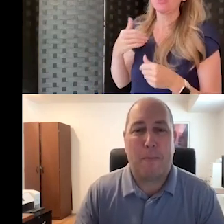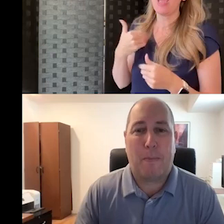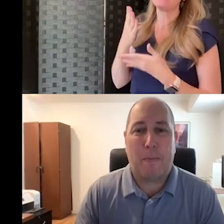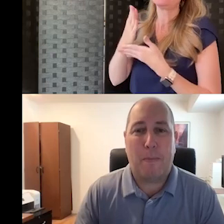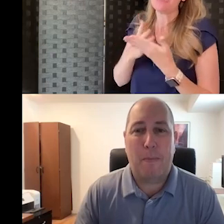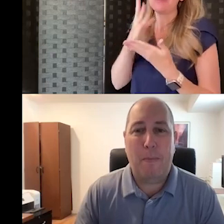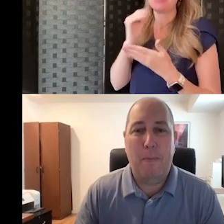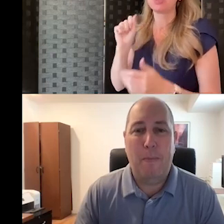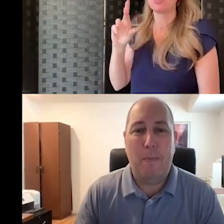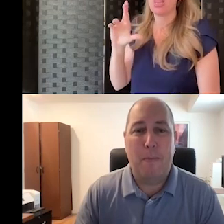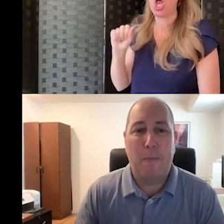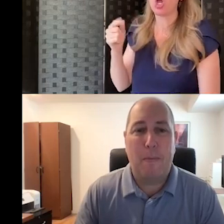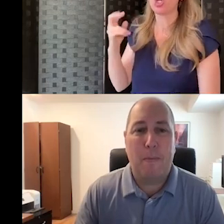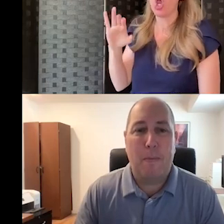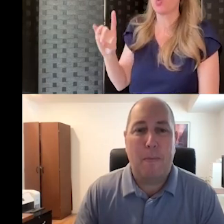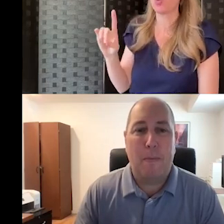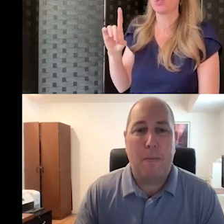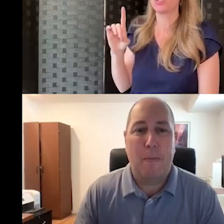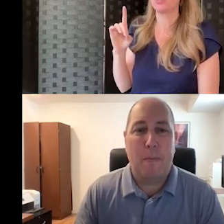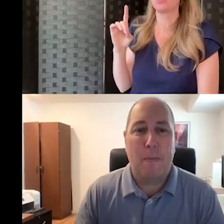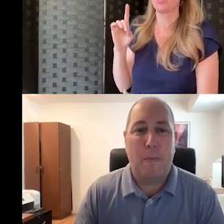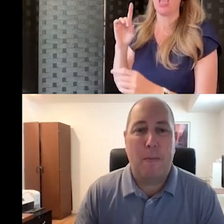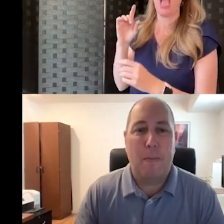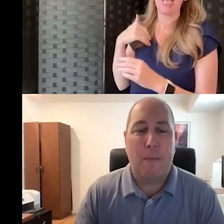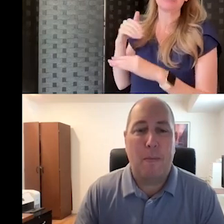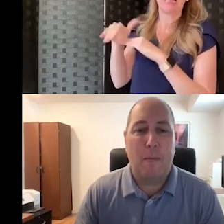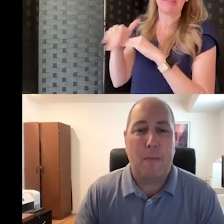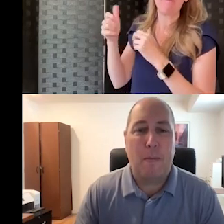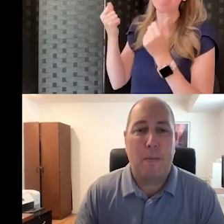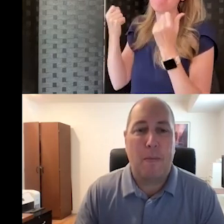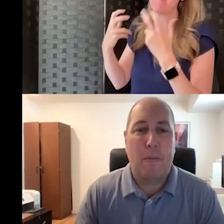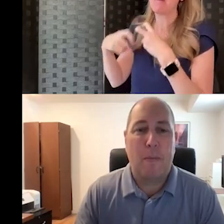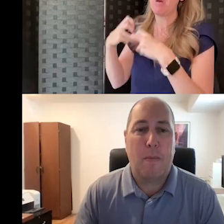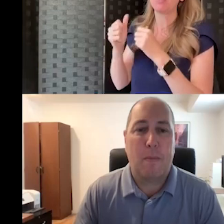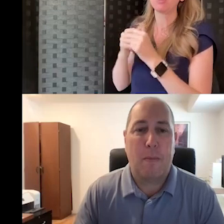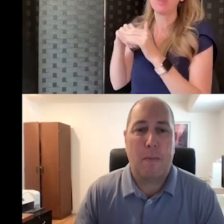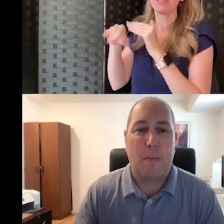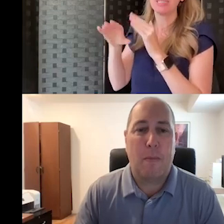I filed a number of accessibility bugs and if you are not a subscriber, then they auto close those